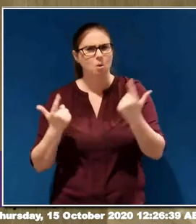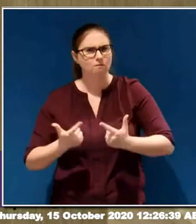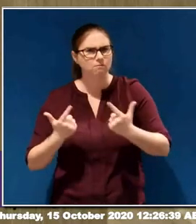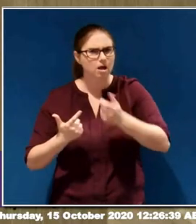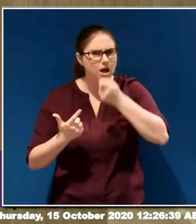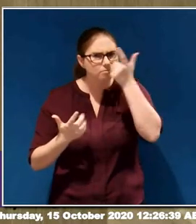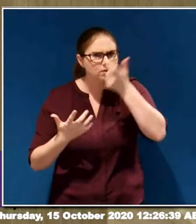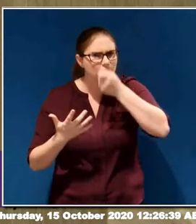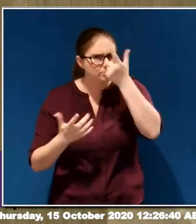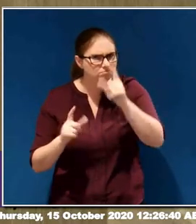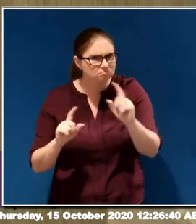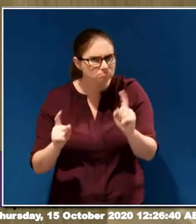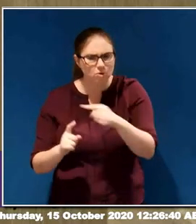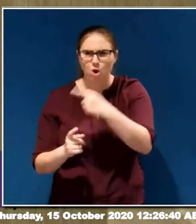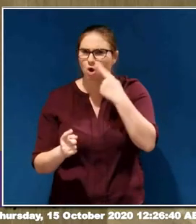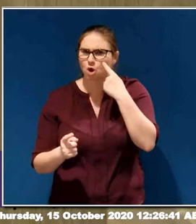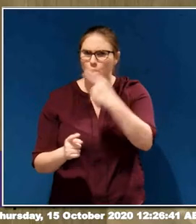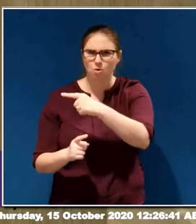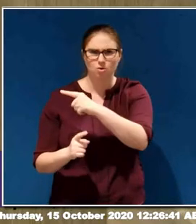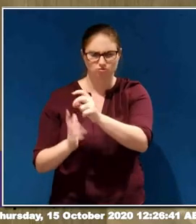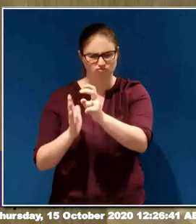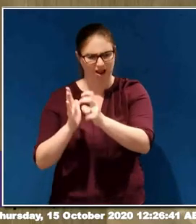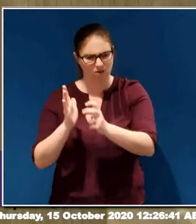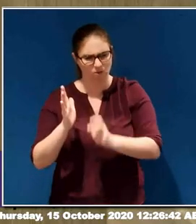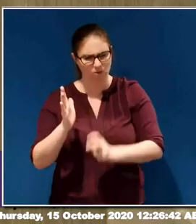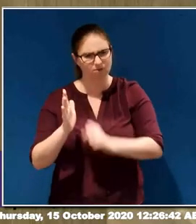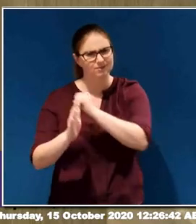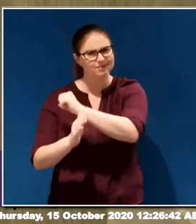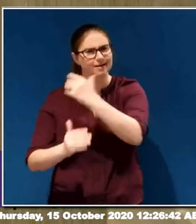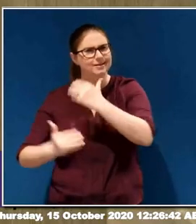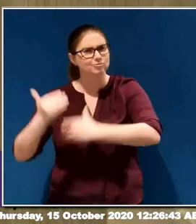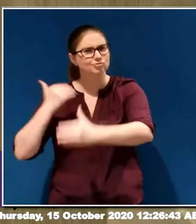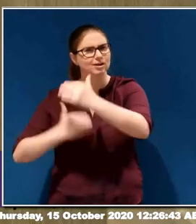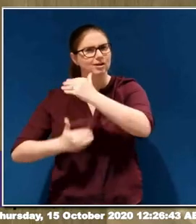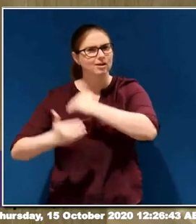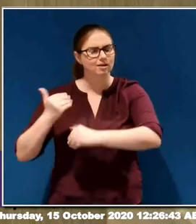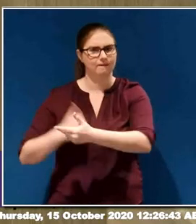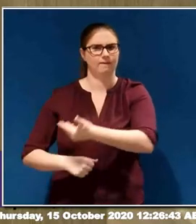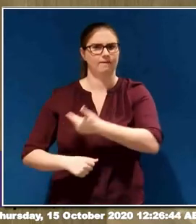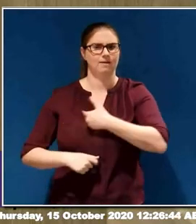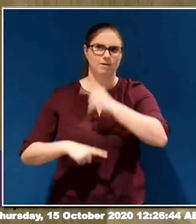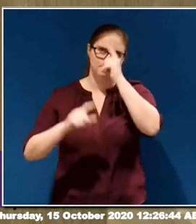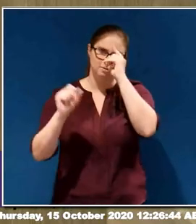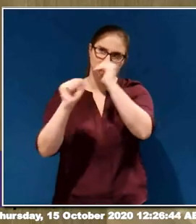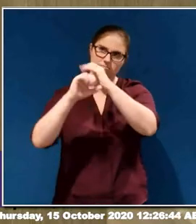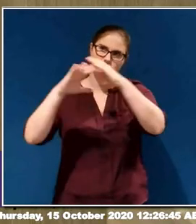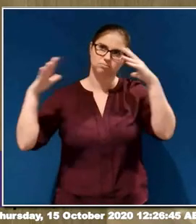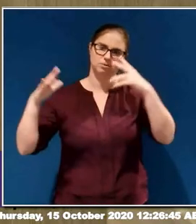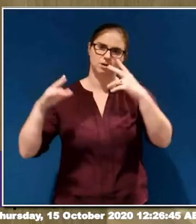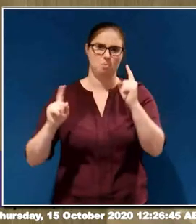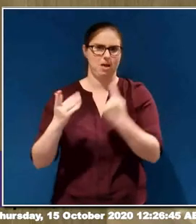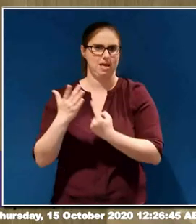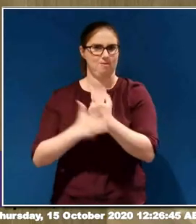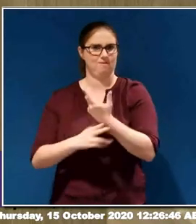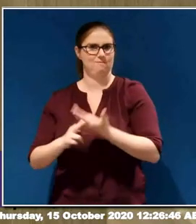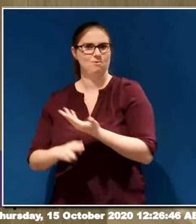just so that we get a really full picture of what's happening for that student at that school.